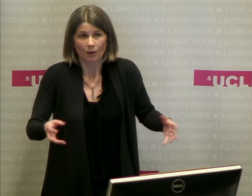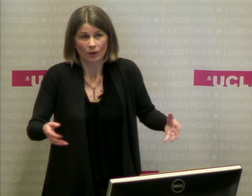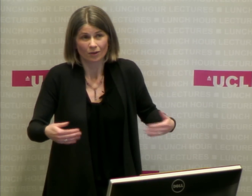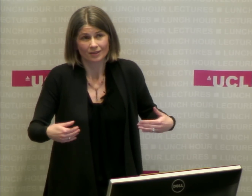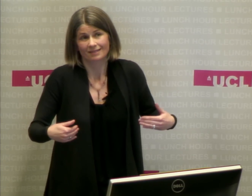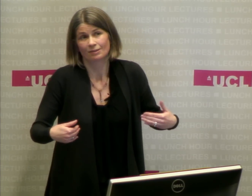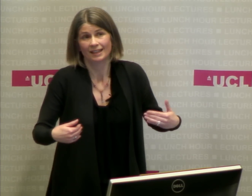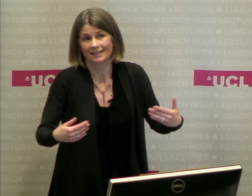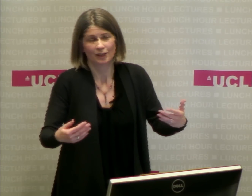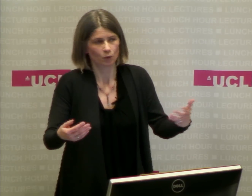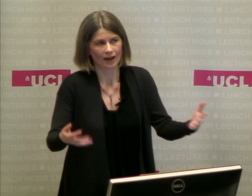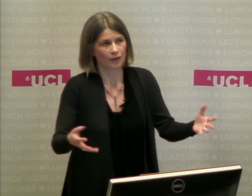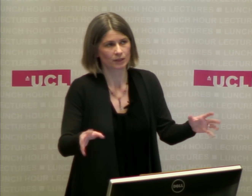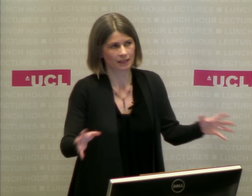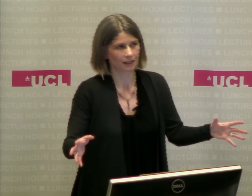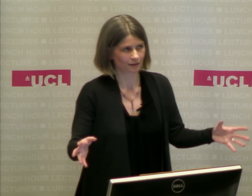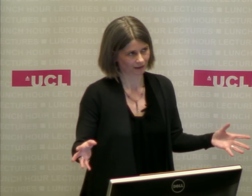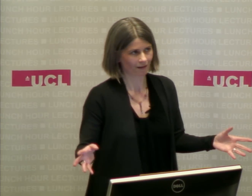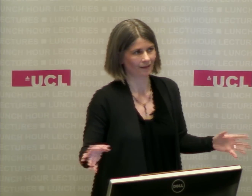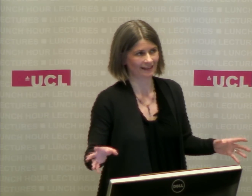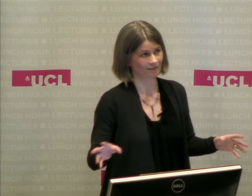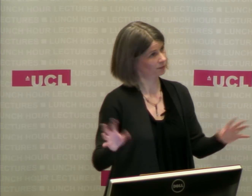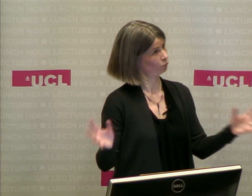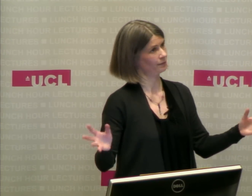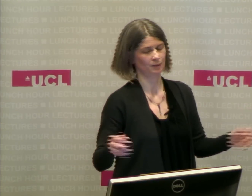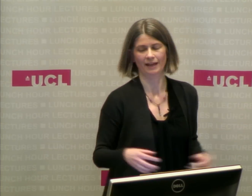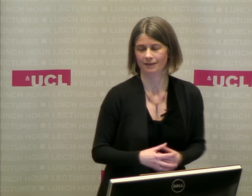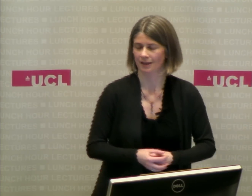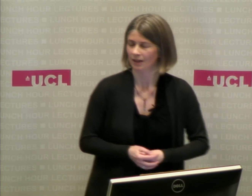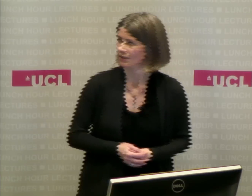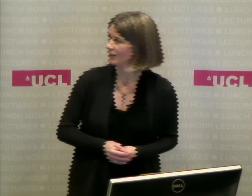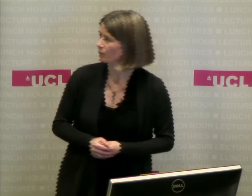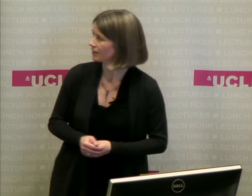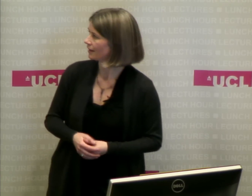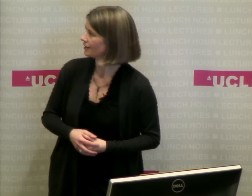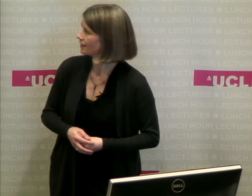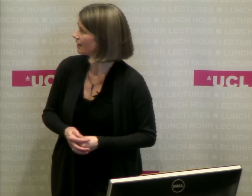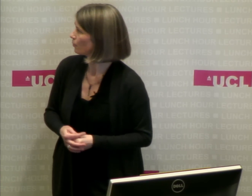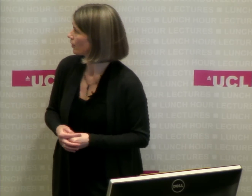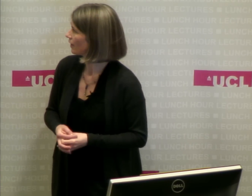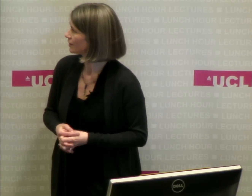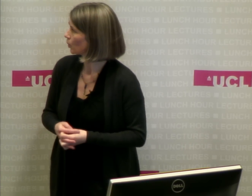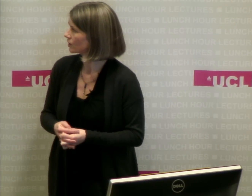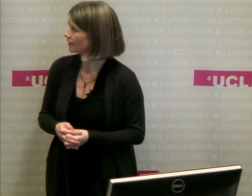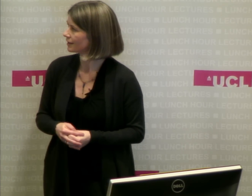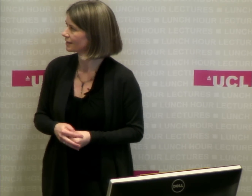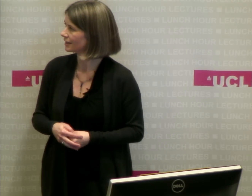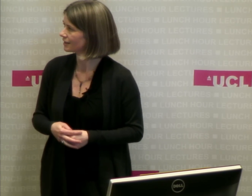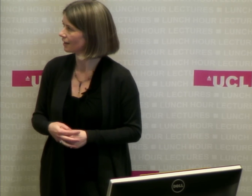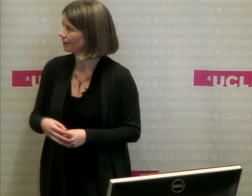but we are not telling you where those things are in real space. A sentence like, 'The brother is older than the sister.'